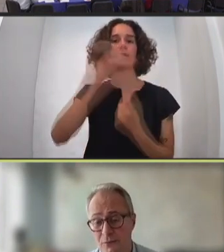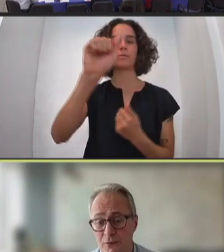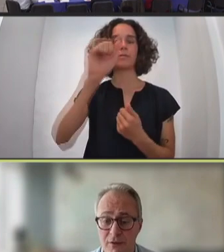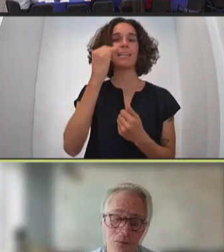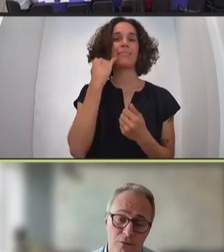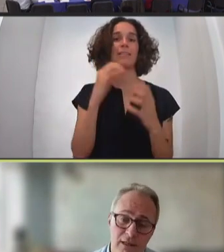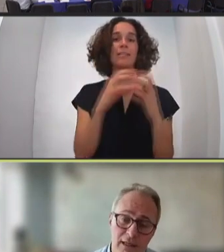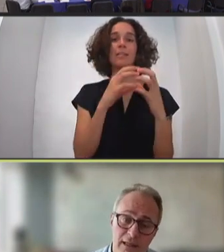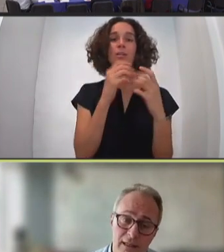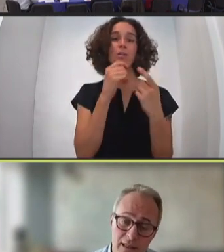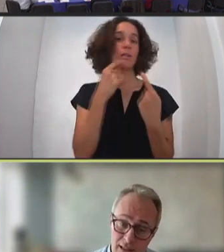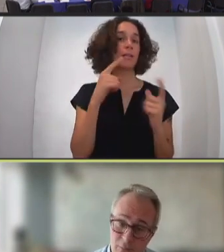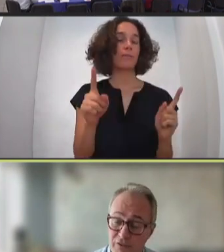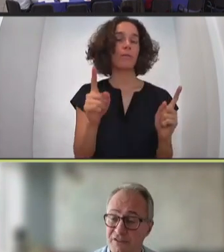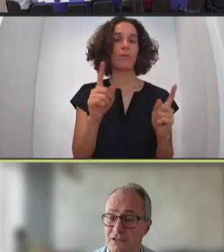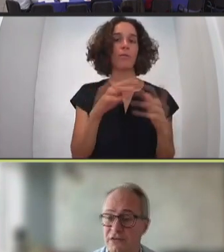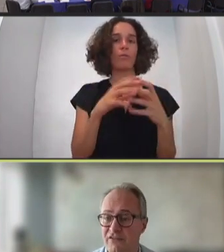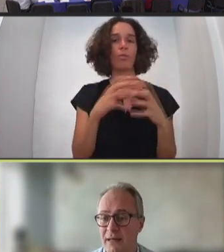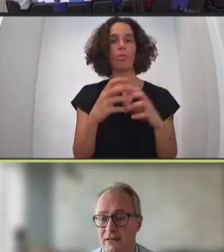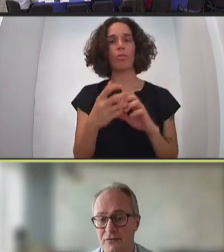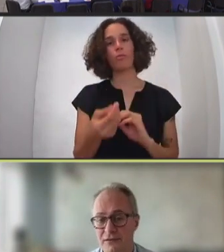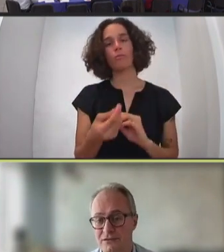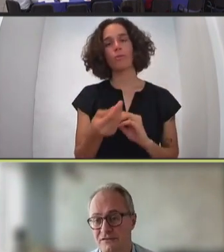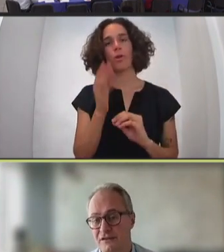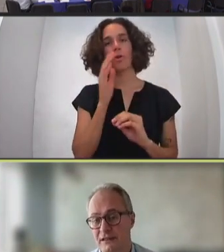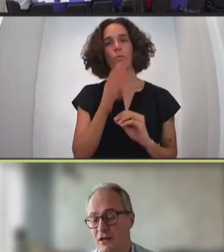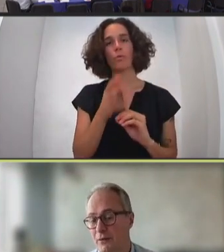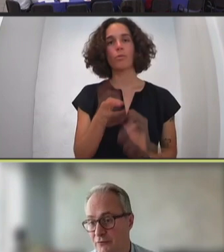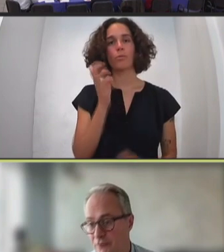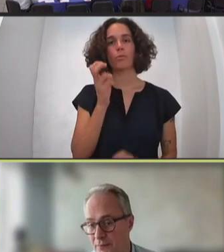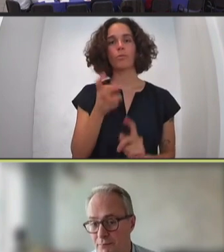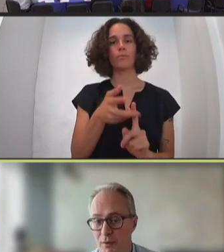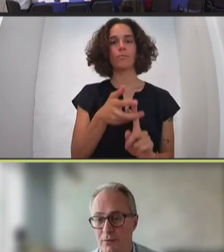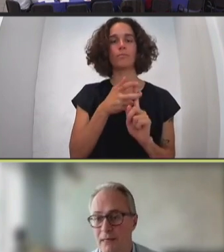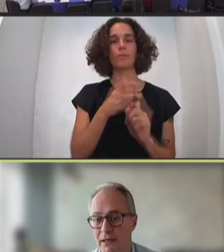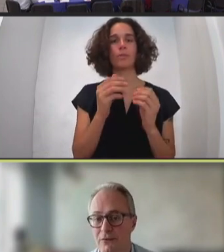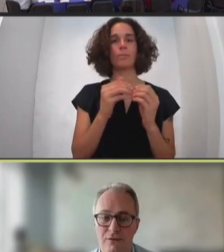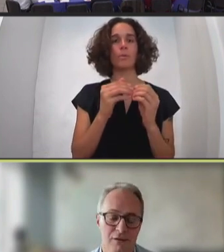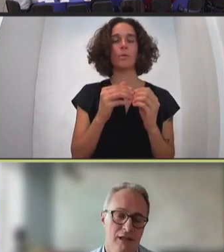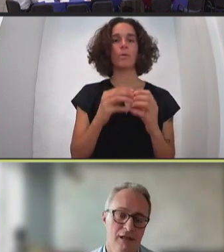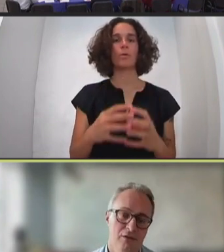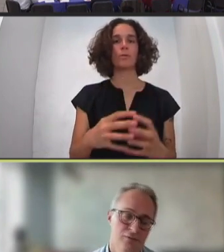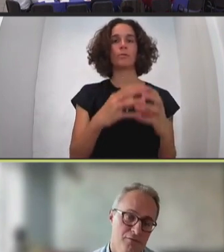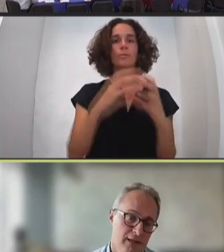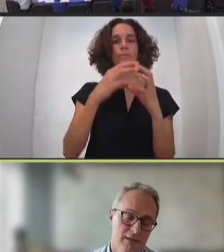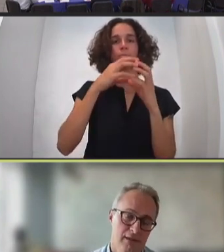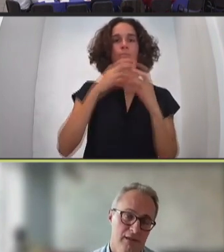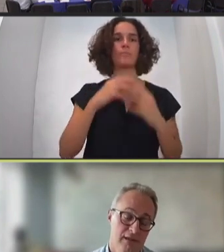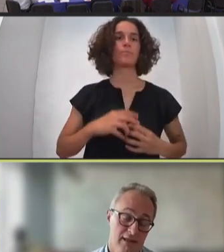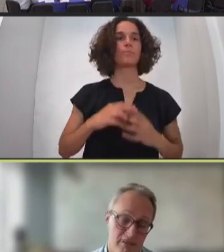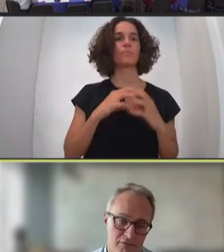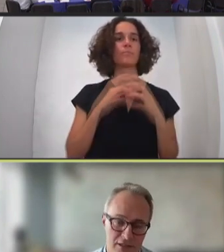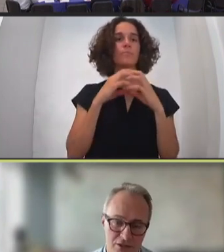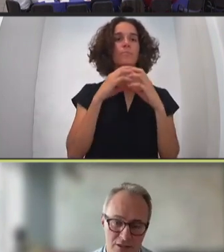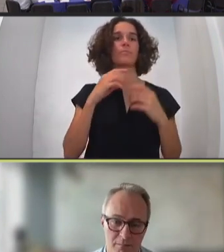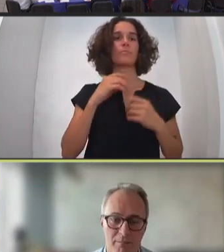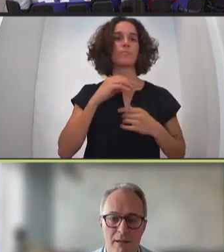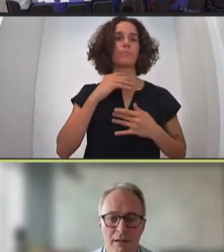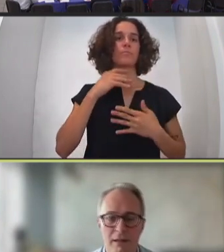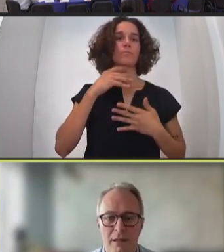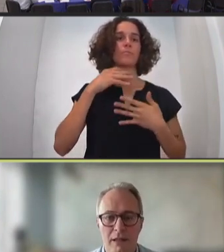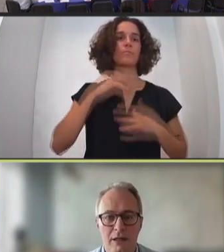will recruit the monocyte-derived macrophages that come from the bone marrow to fight the infection.